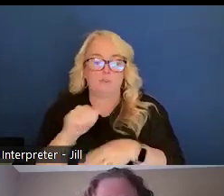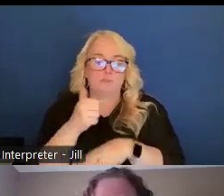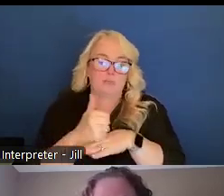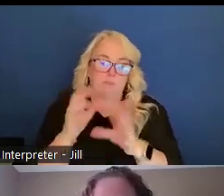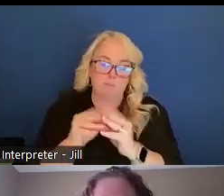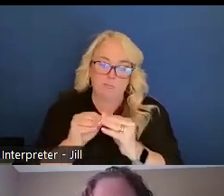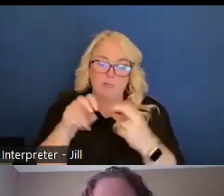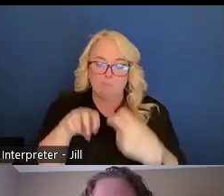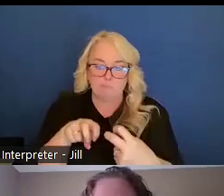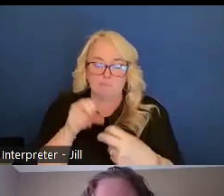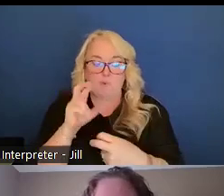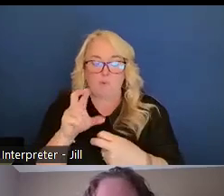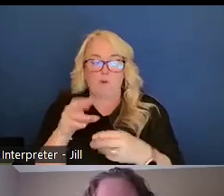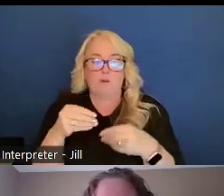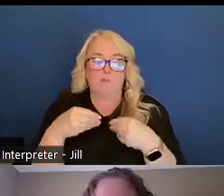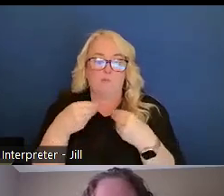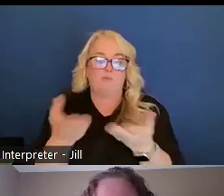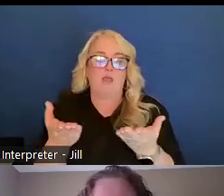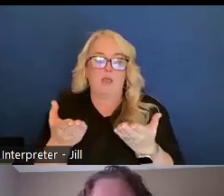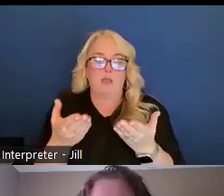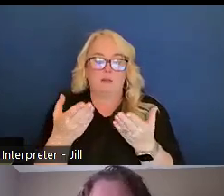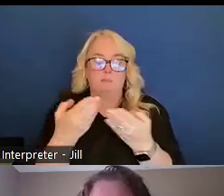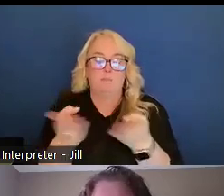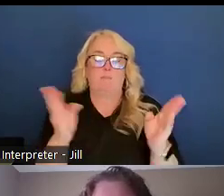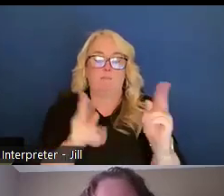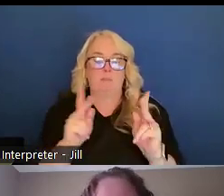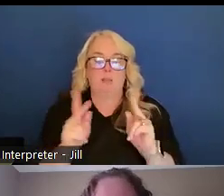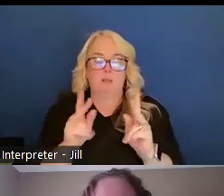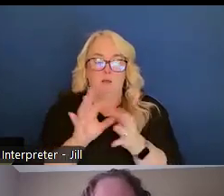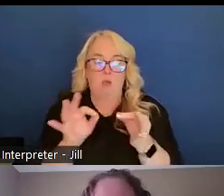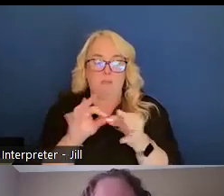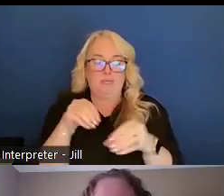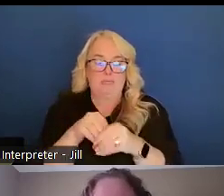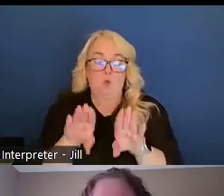public comment in a broader open meeting―with the waiver